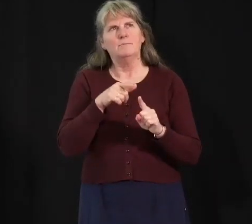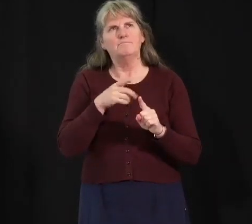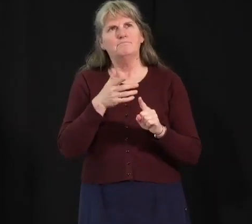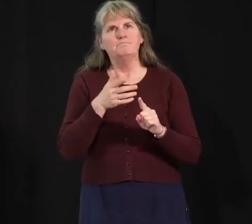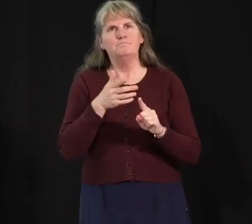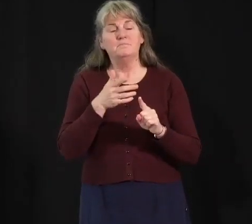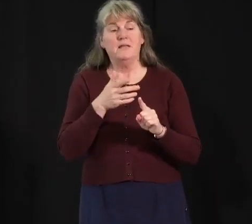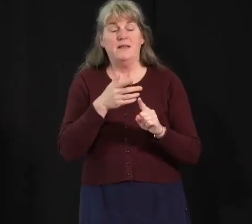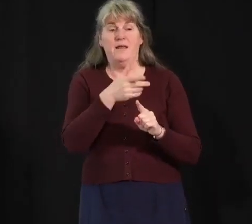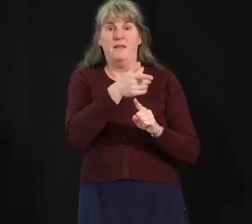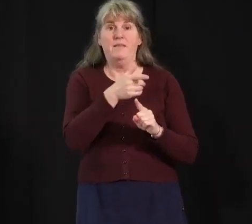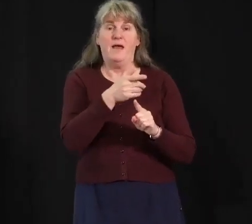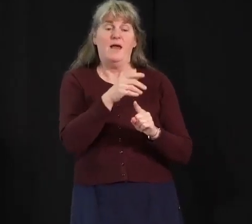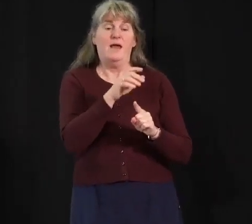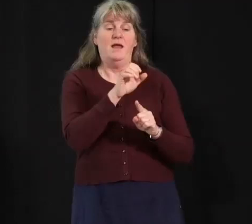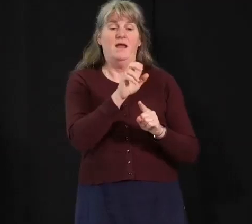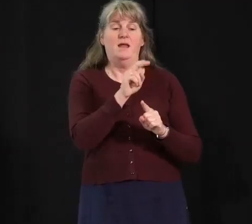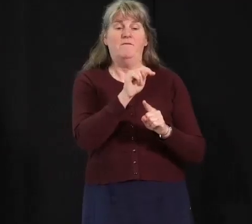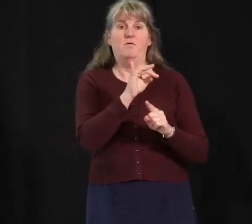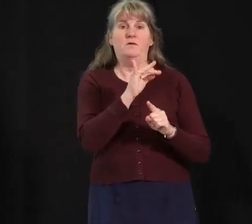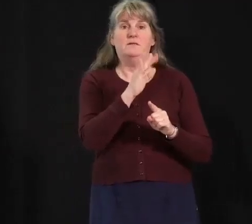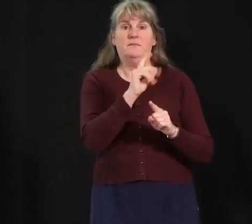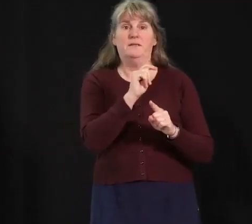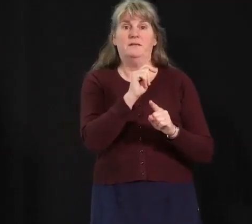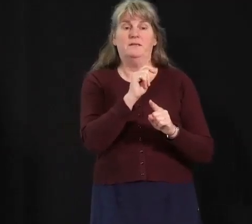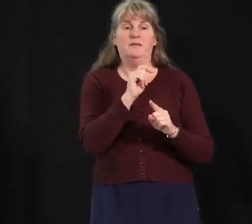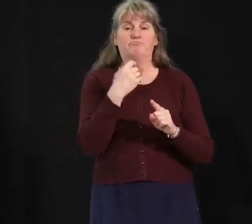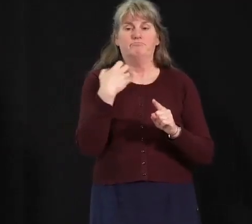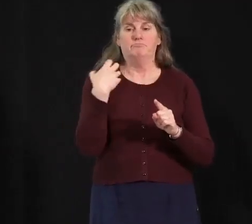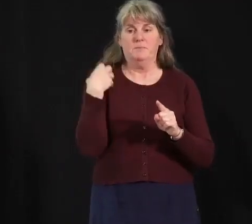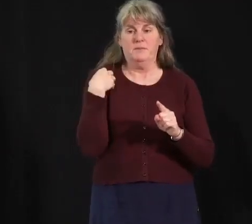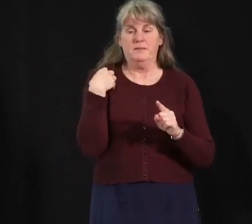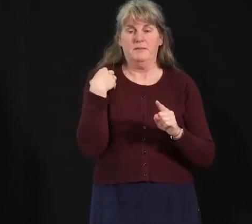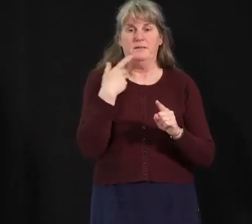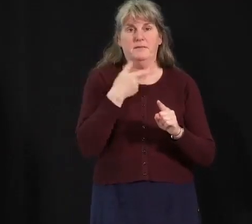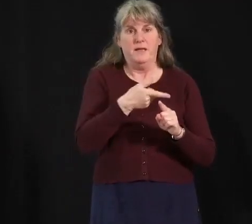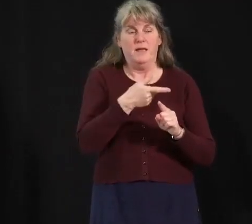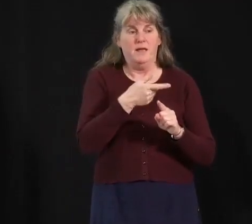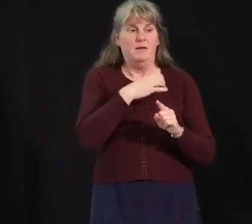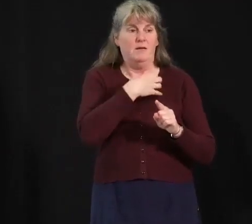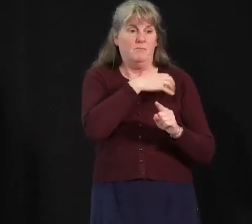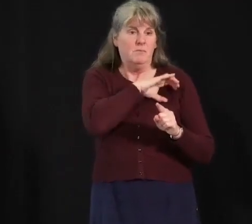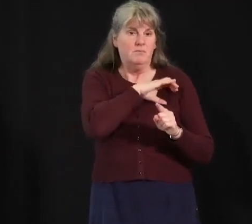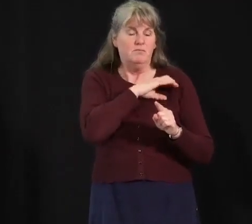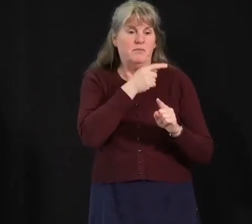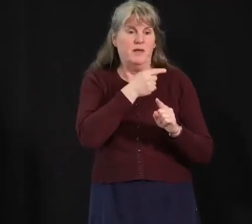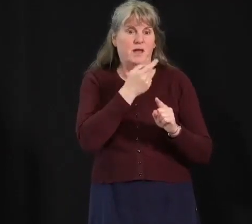restrictions in Yukon, have you been following that number? I would not be able to give you data on that at this point.